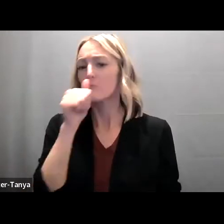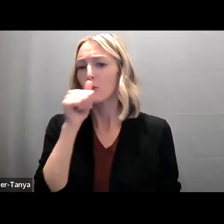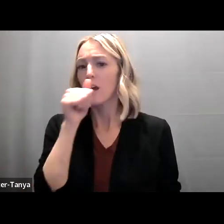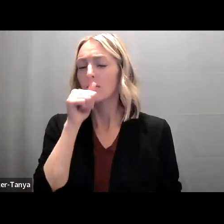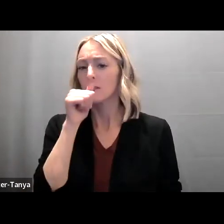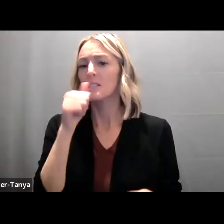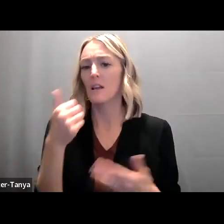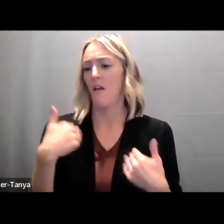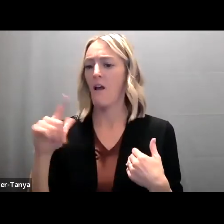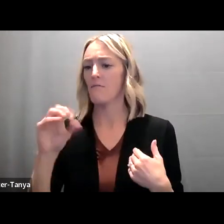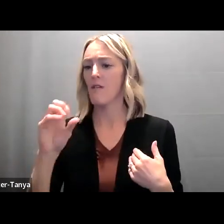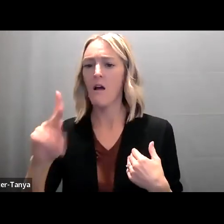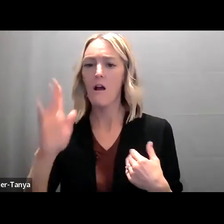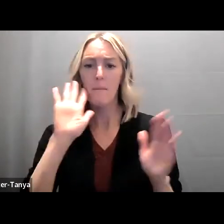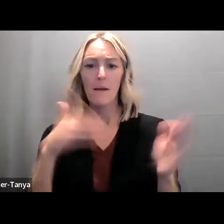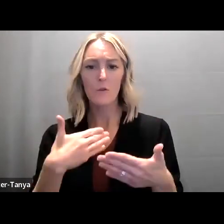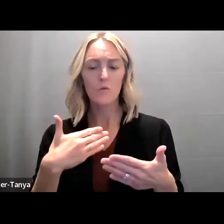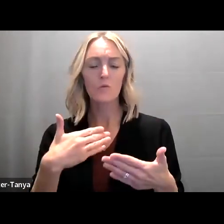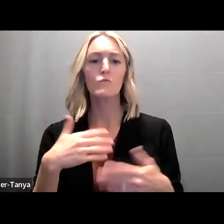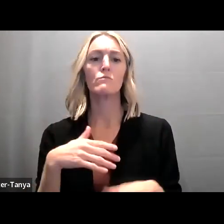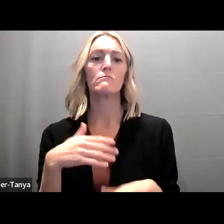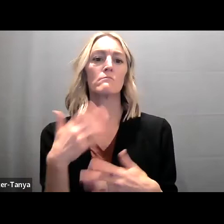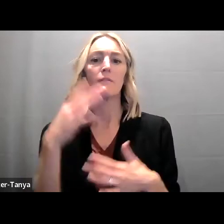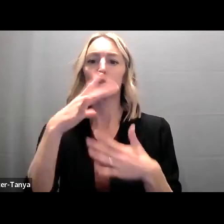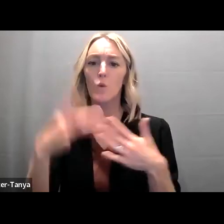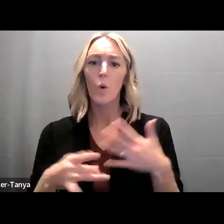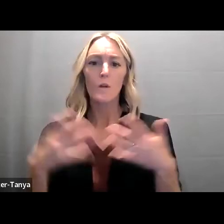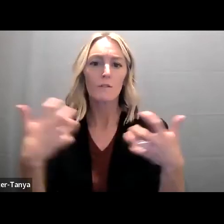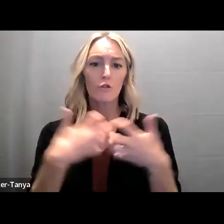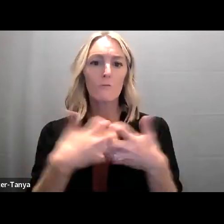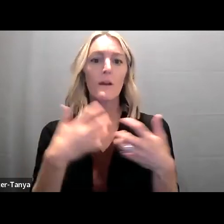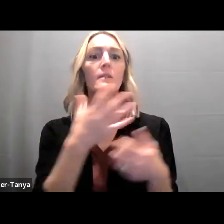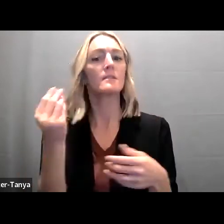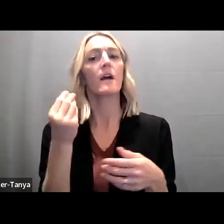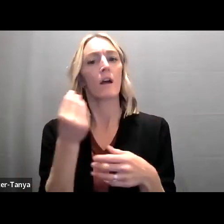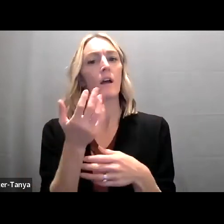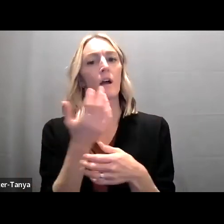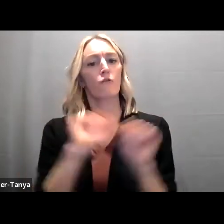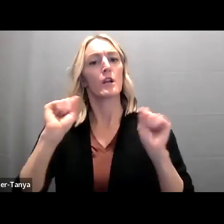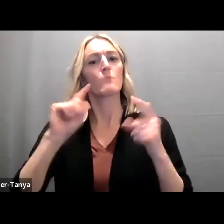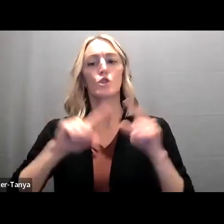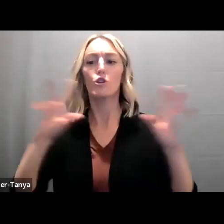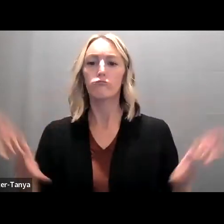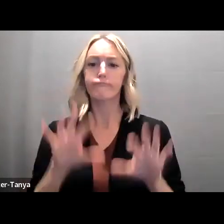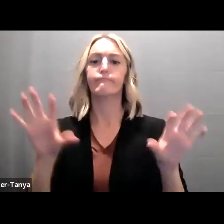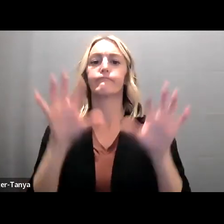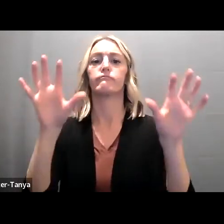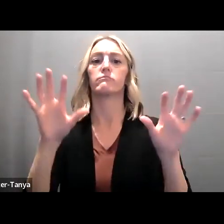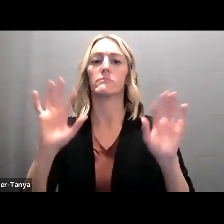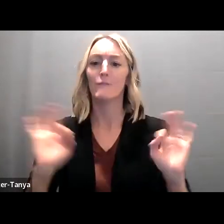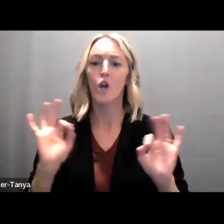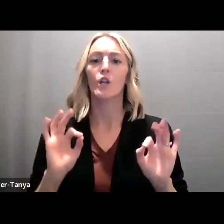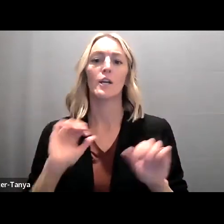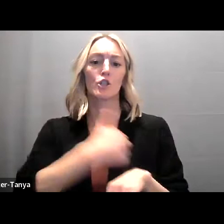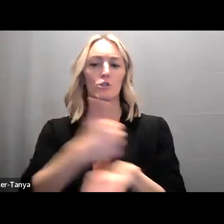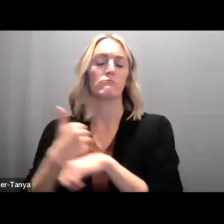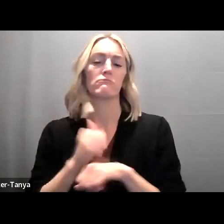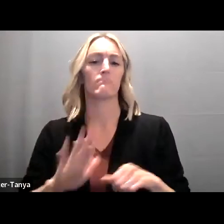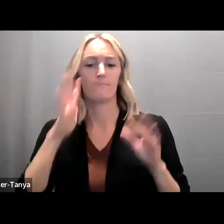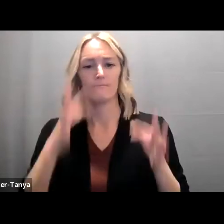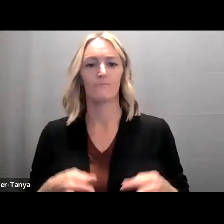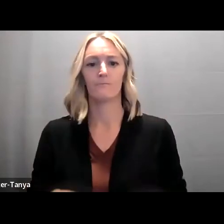People have to have choice roommates and freedom to deck rate the space as they choose.